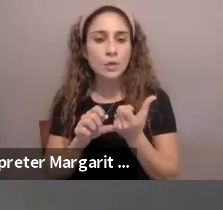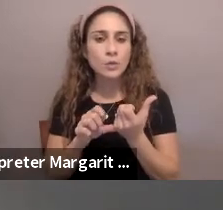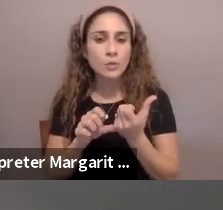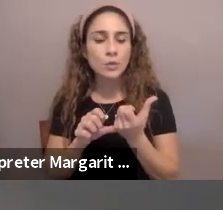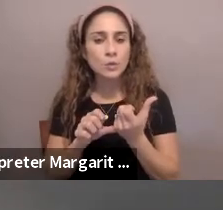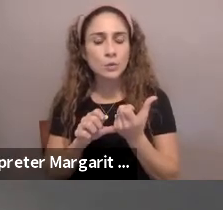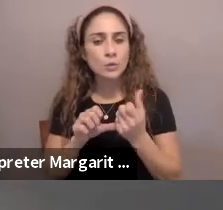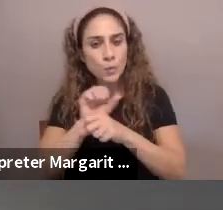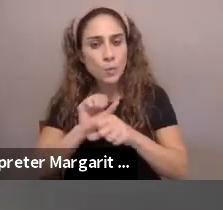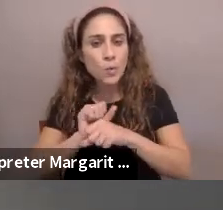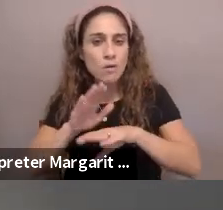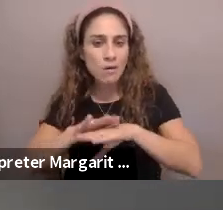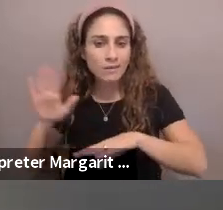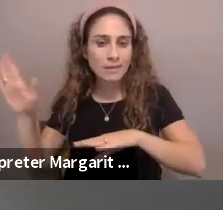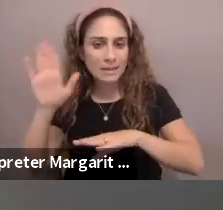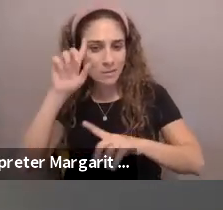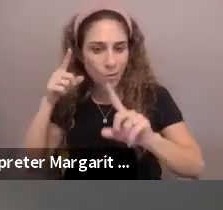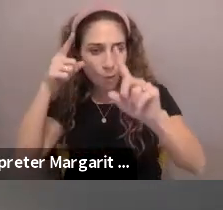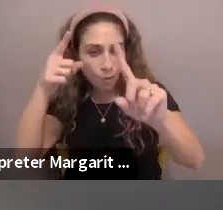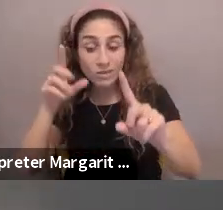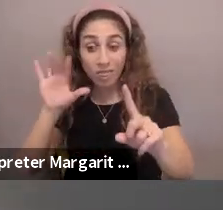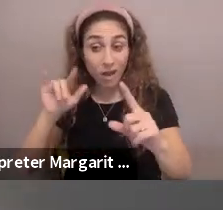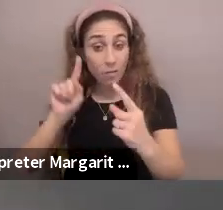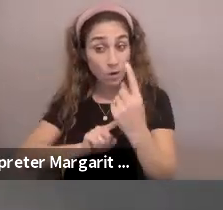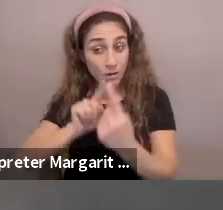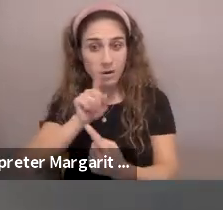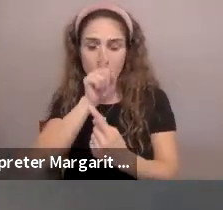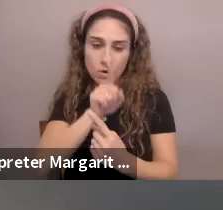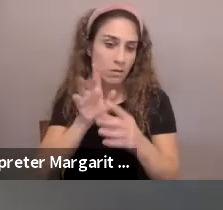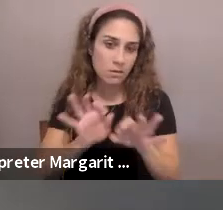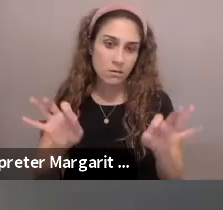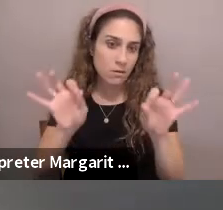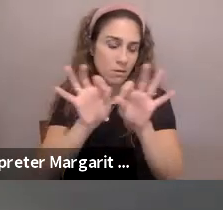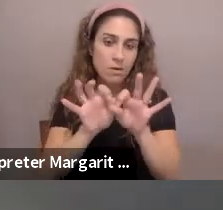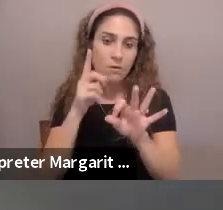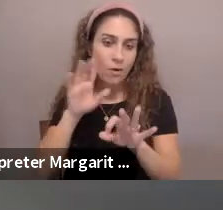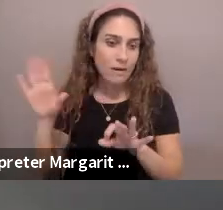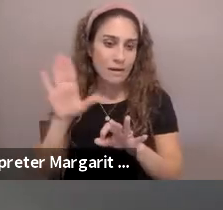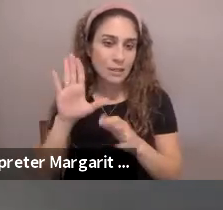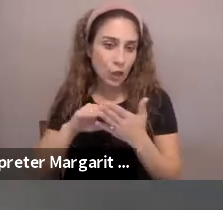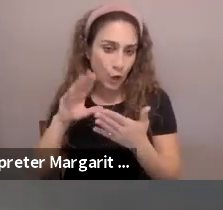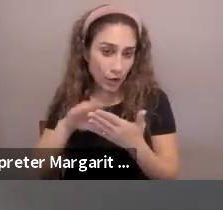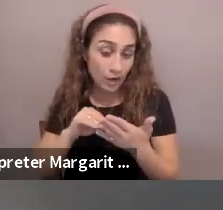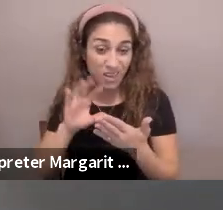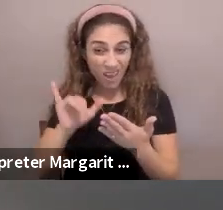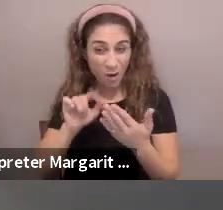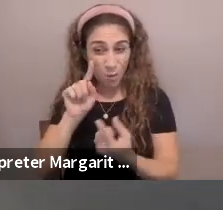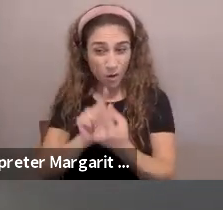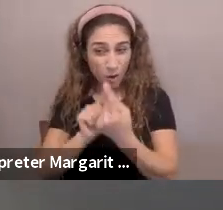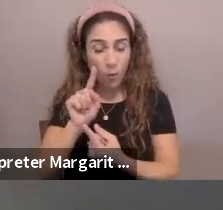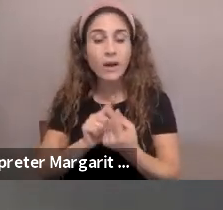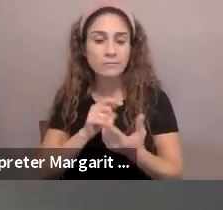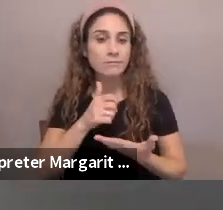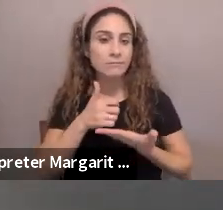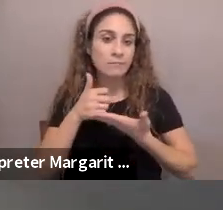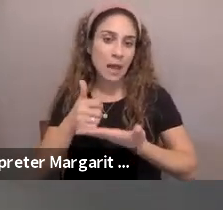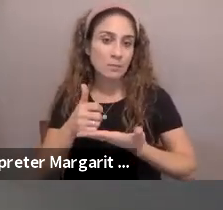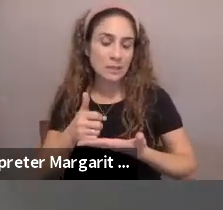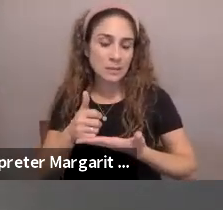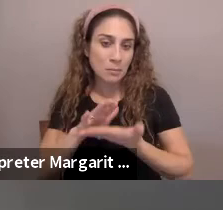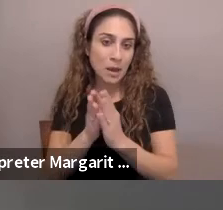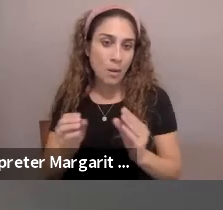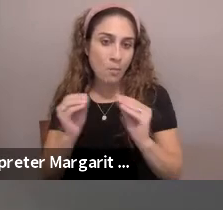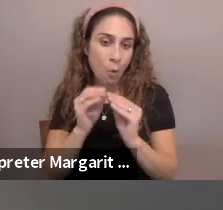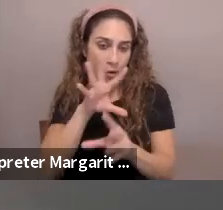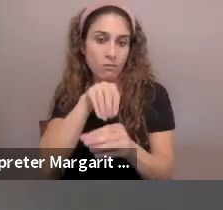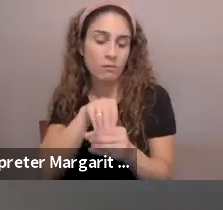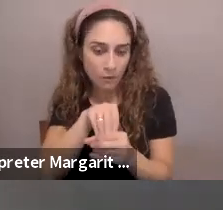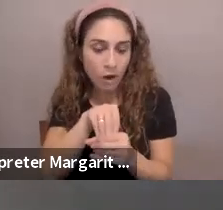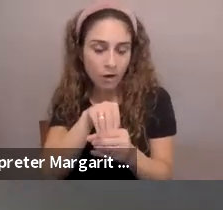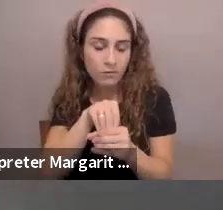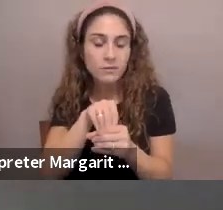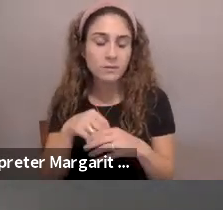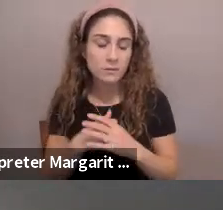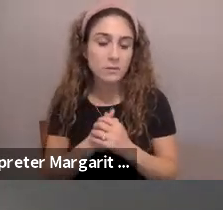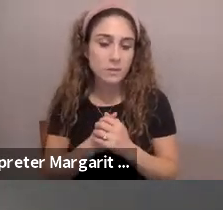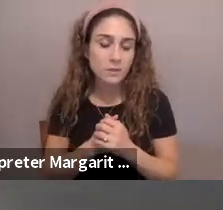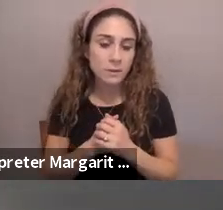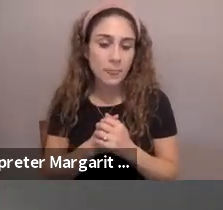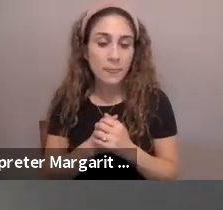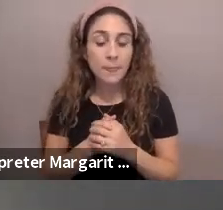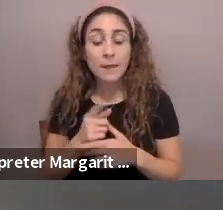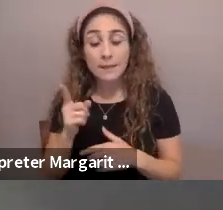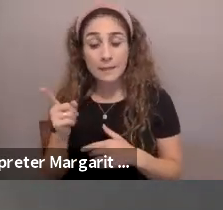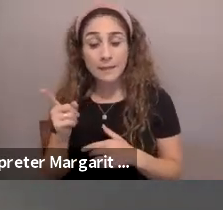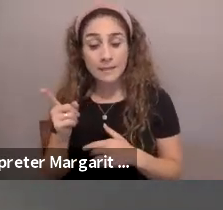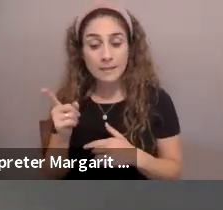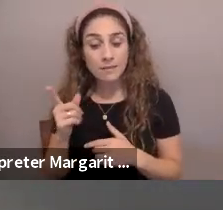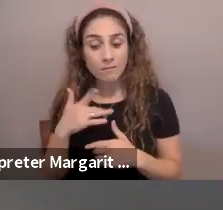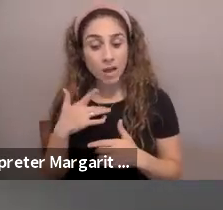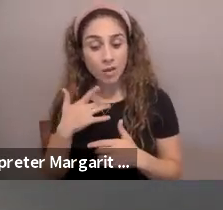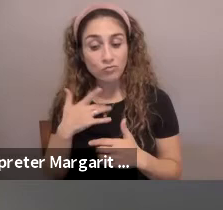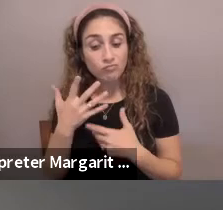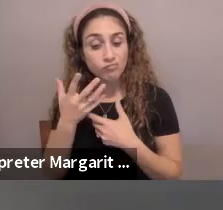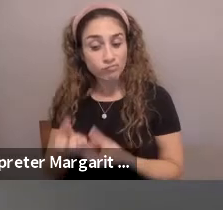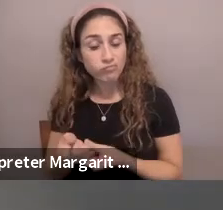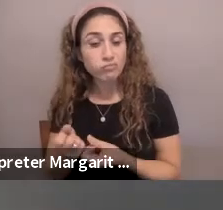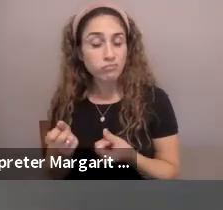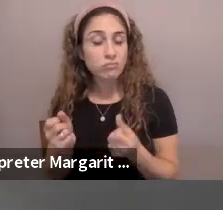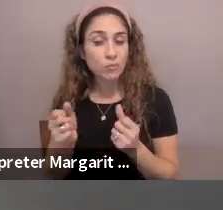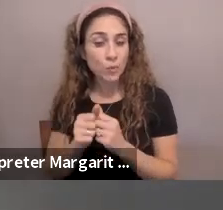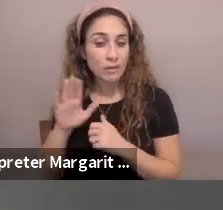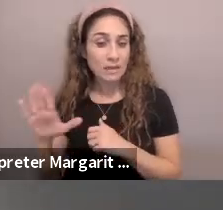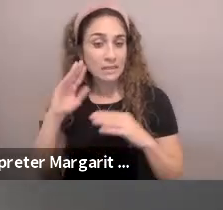This one on one time has been vital for his learning the one on one setting has helped to be more helps him to be more engaged and provide a greater opportunity the learning. He has a comfort and trust with his teachers and having that special one on one time has been very special.